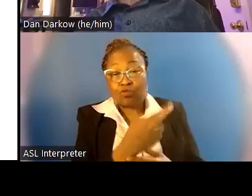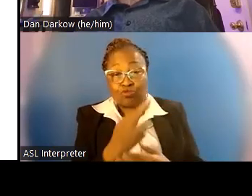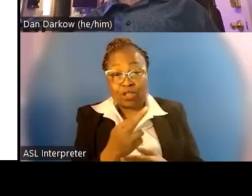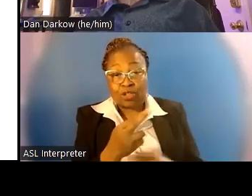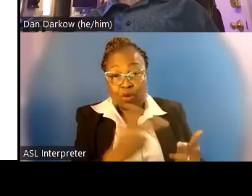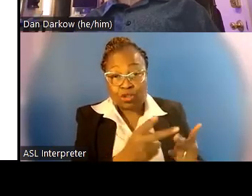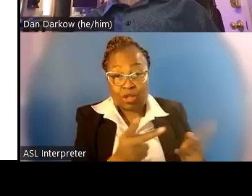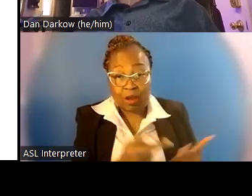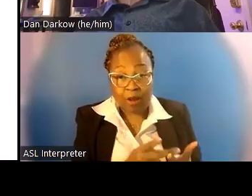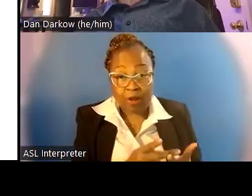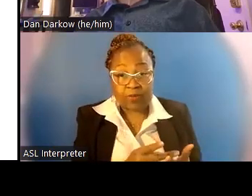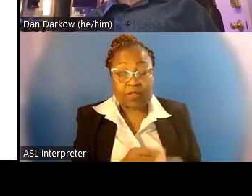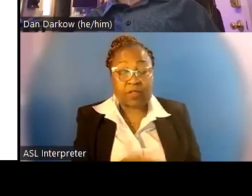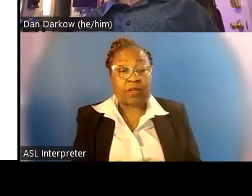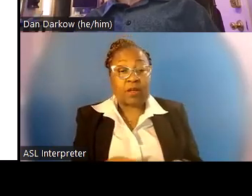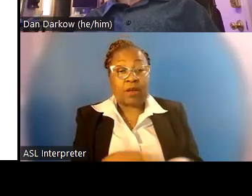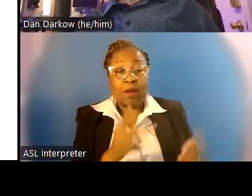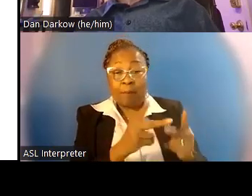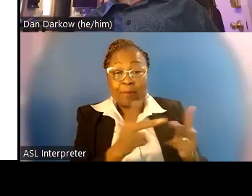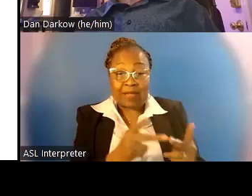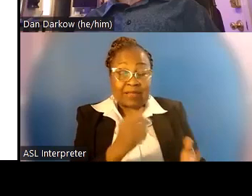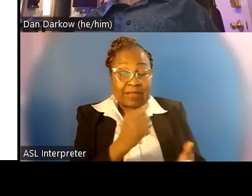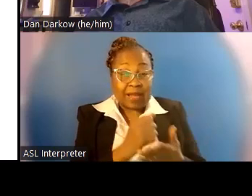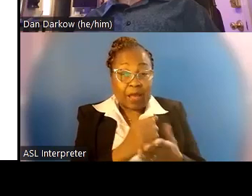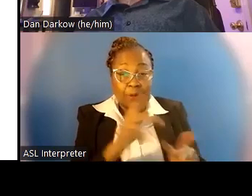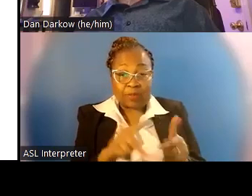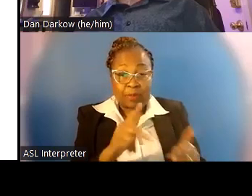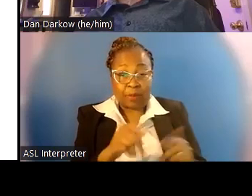as a space that helps people beyond just educating people.